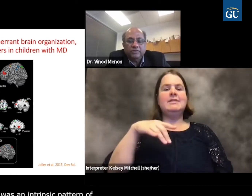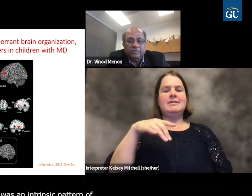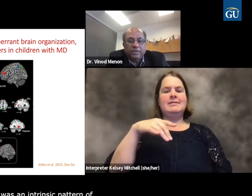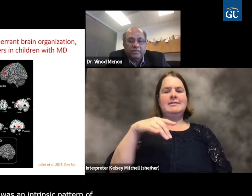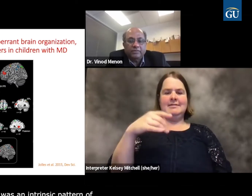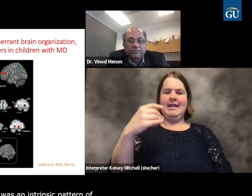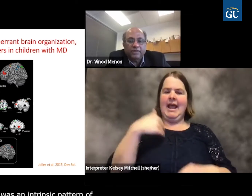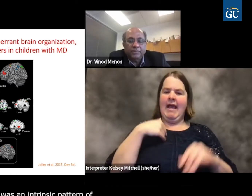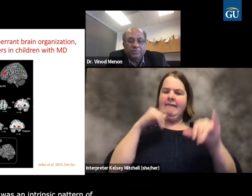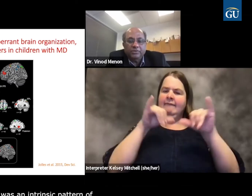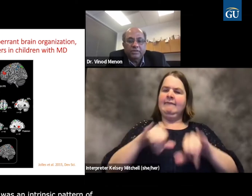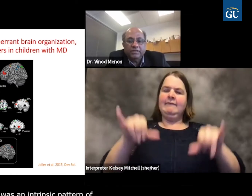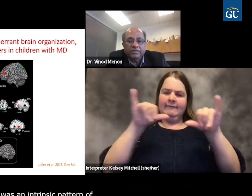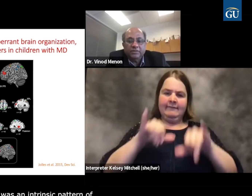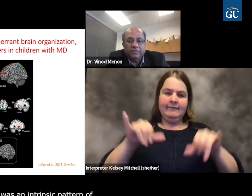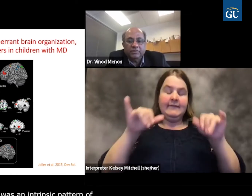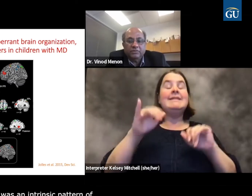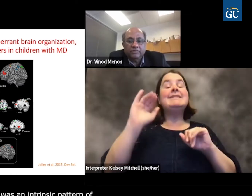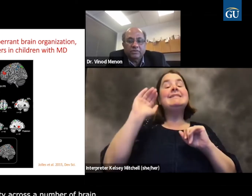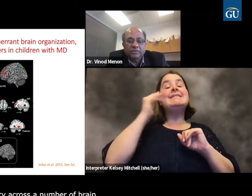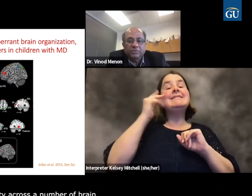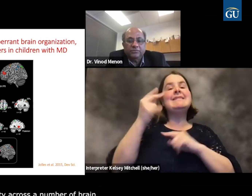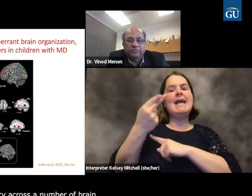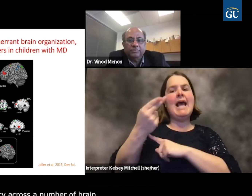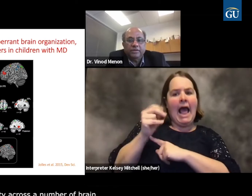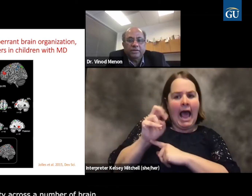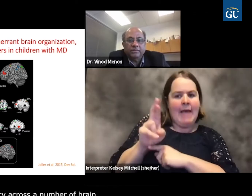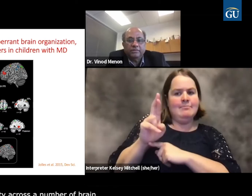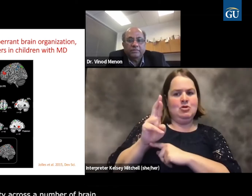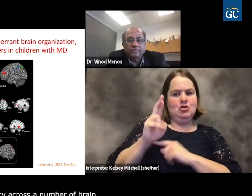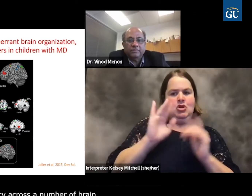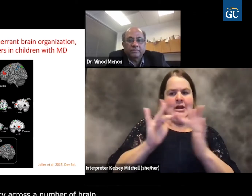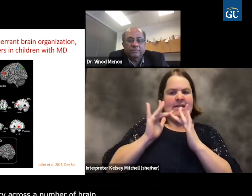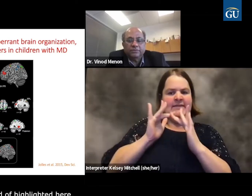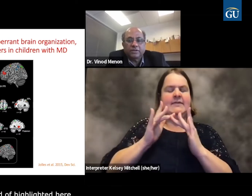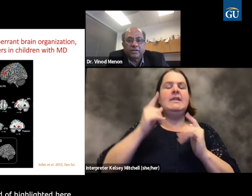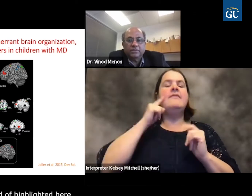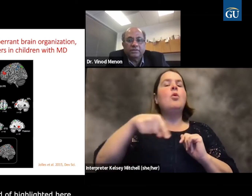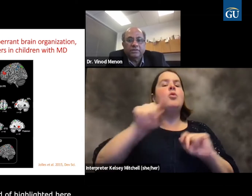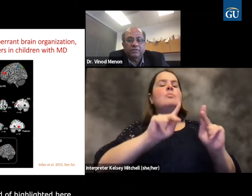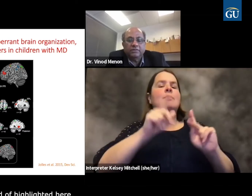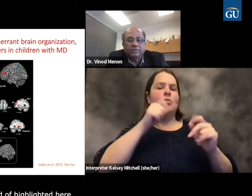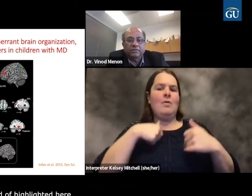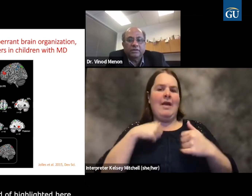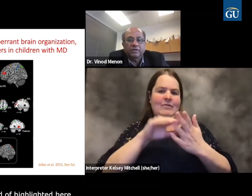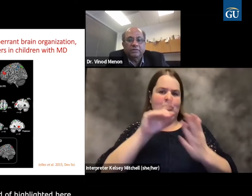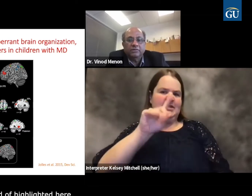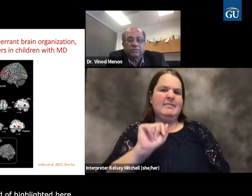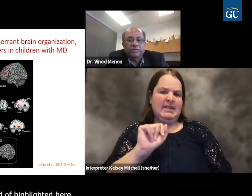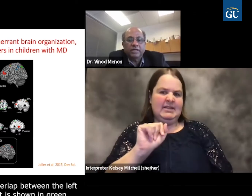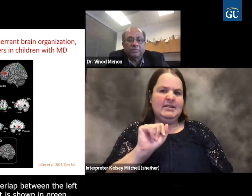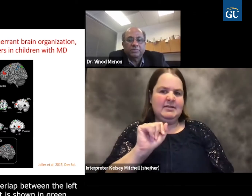there was an intrinsic pattern of hyperconnectivity across a number of